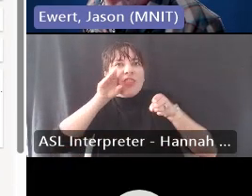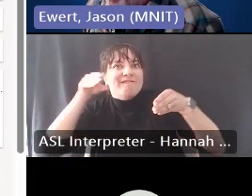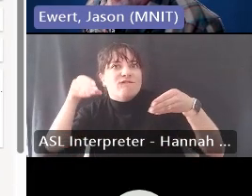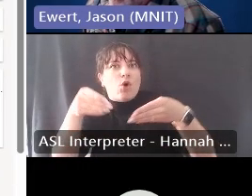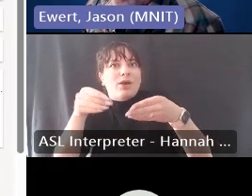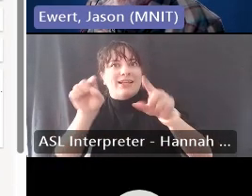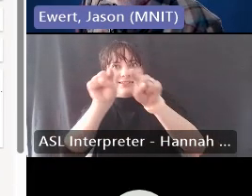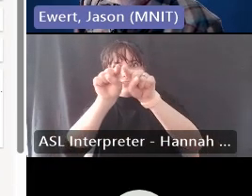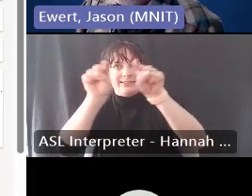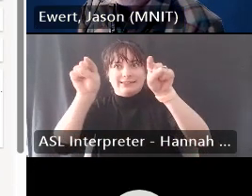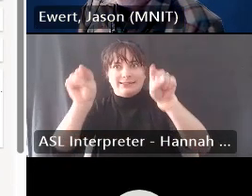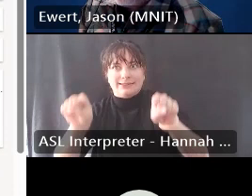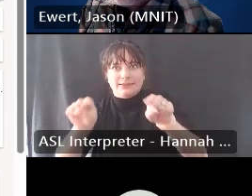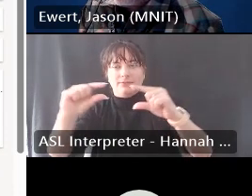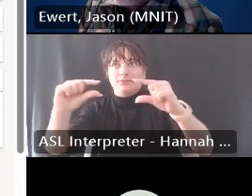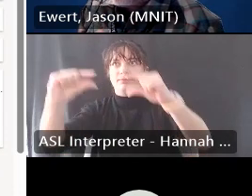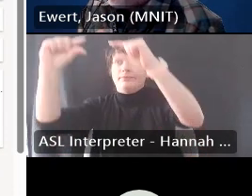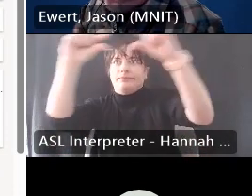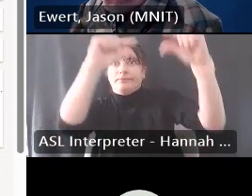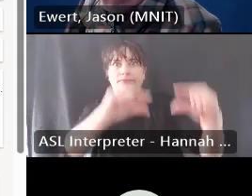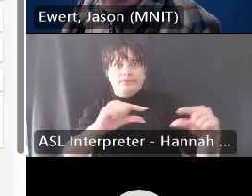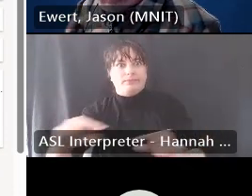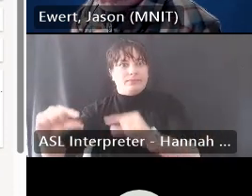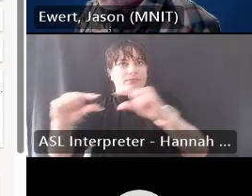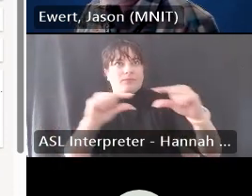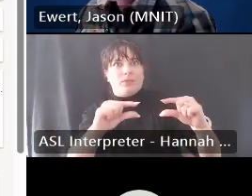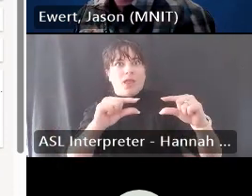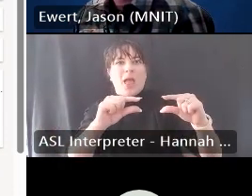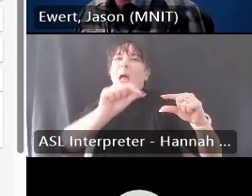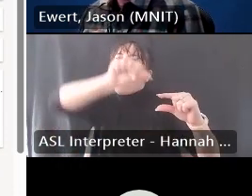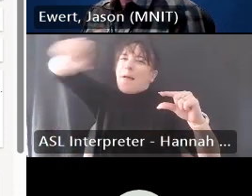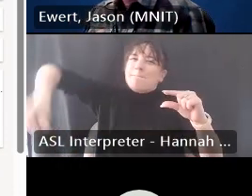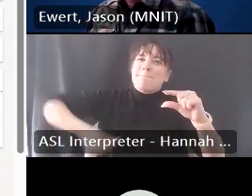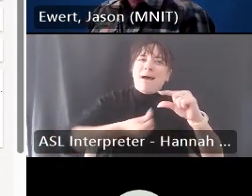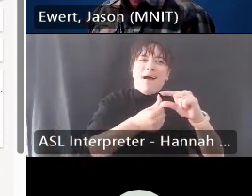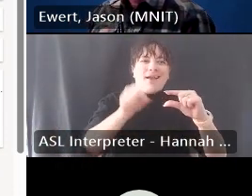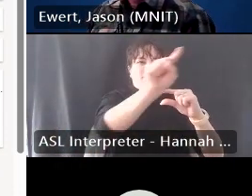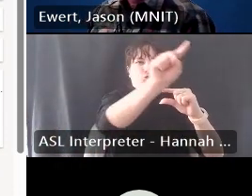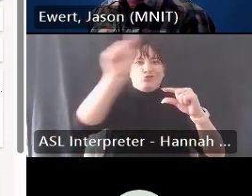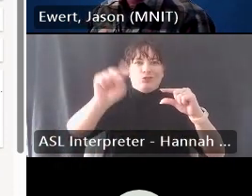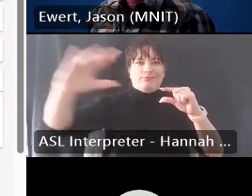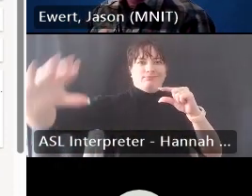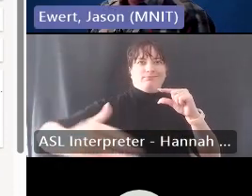I don't know about removing that. Yeah, I'm not sure about that.